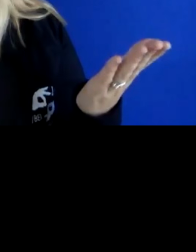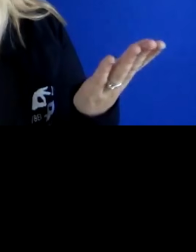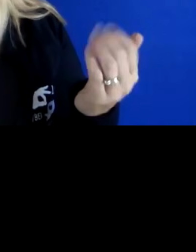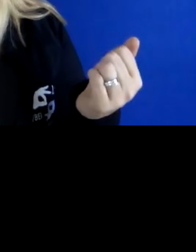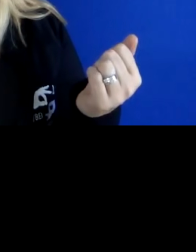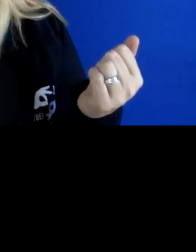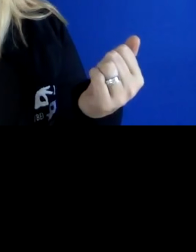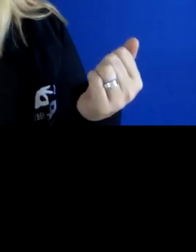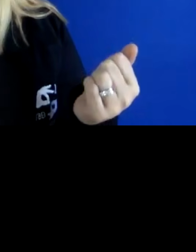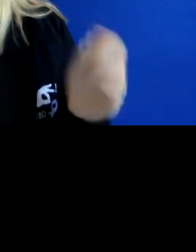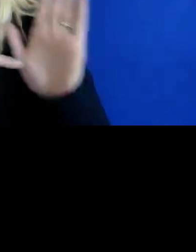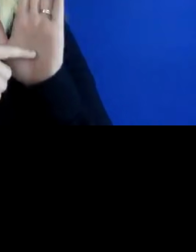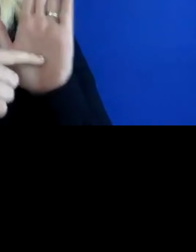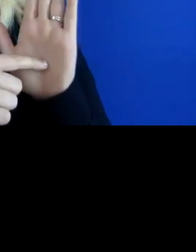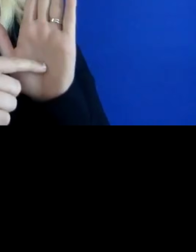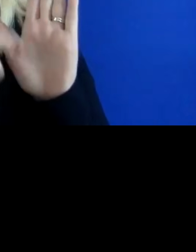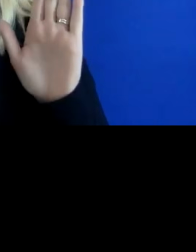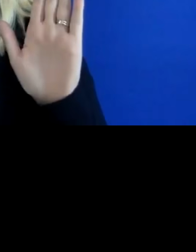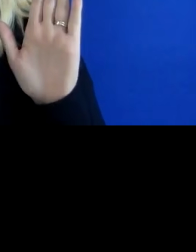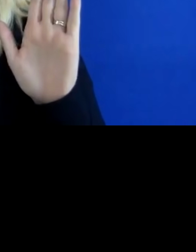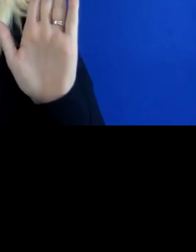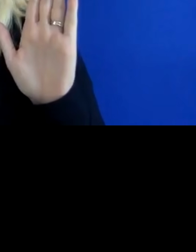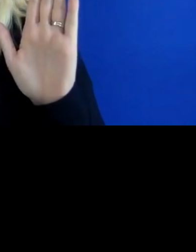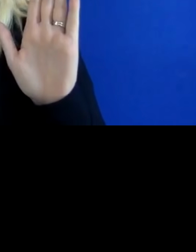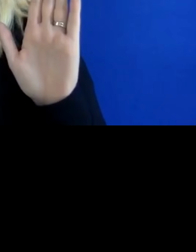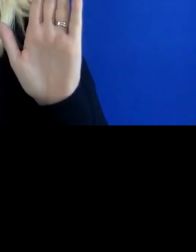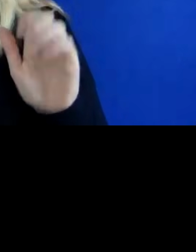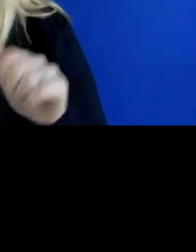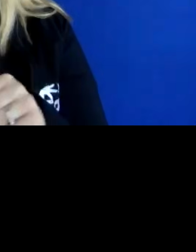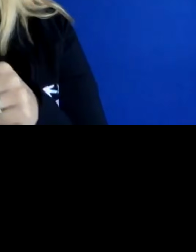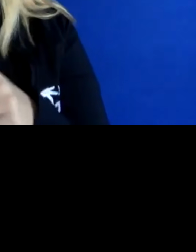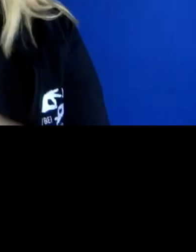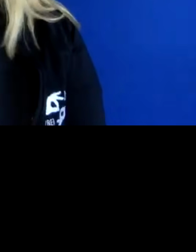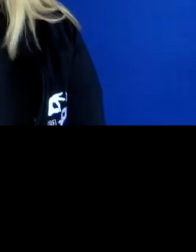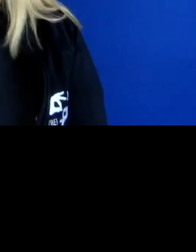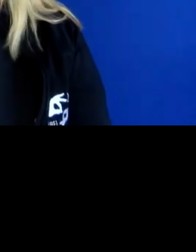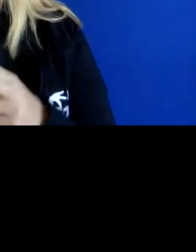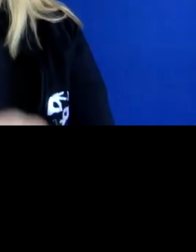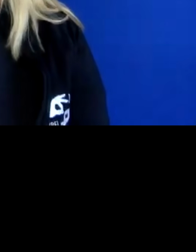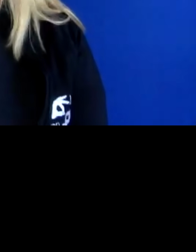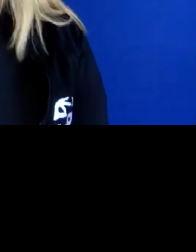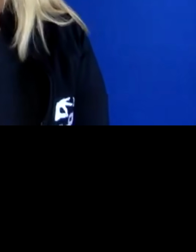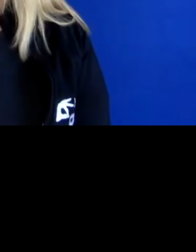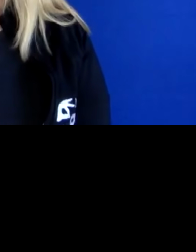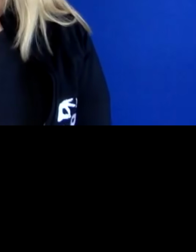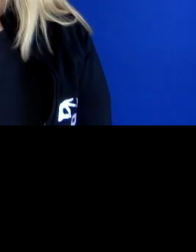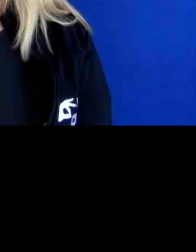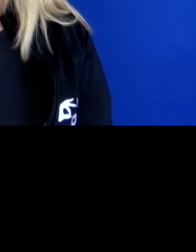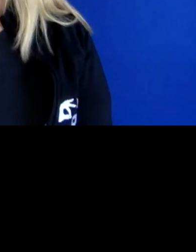I don't know if, I'm trying to remember if the software was called Subly? For doing the auto transcription